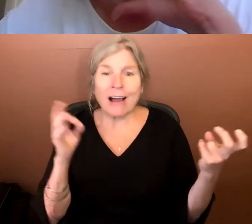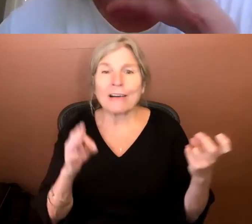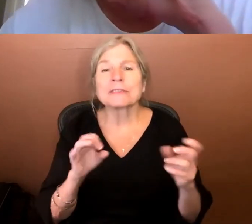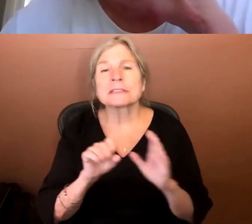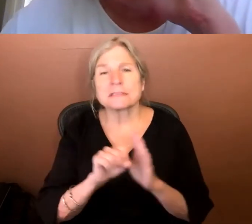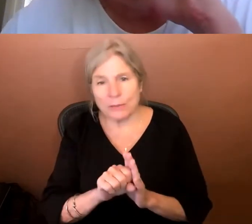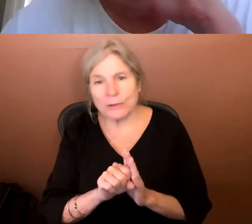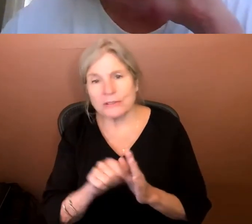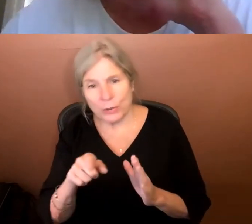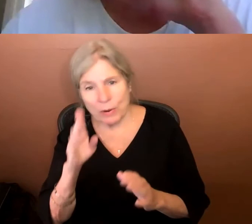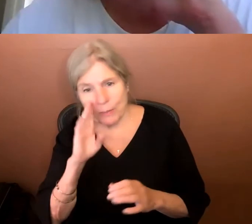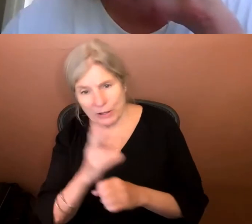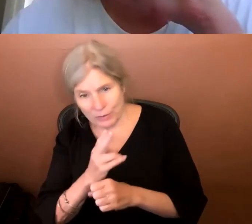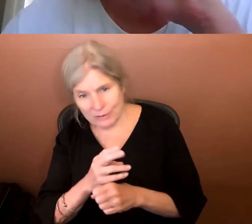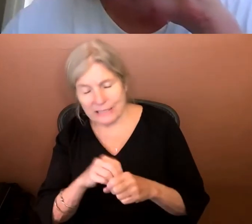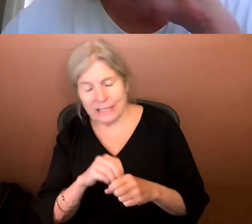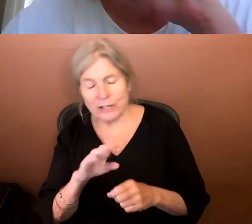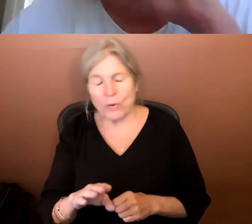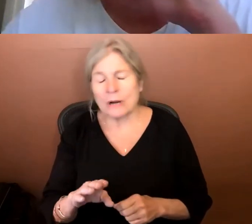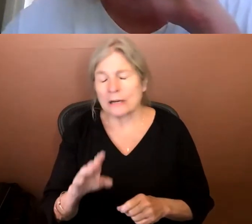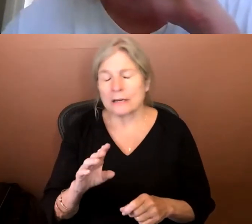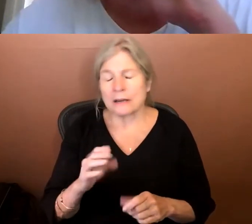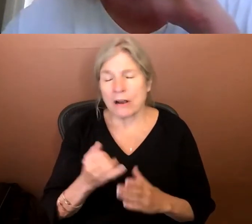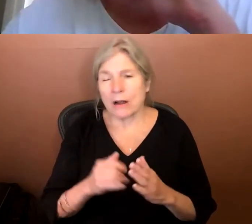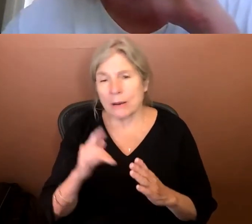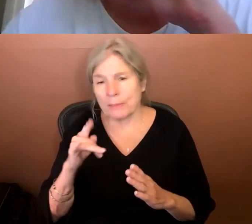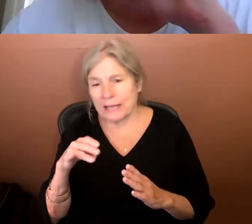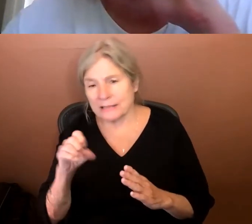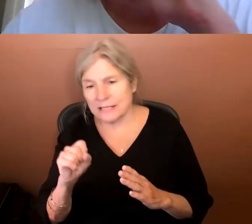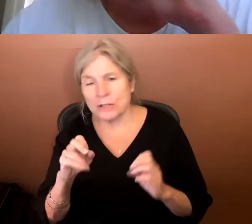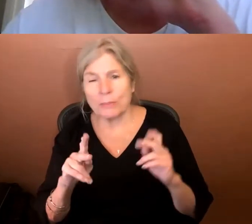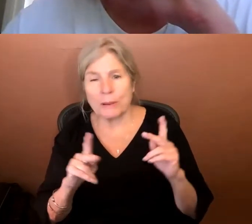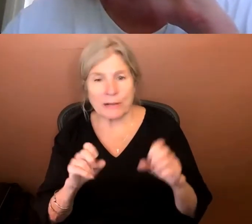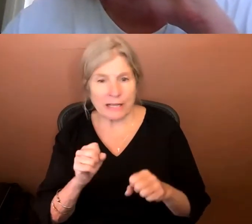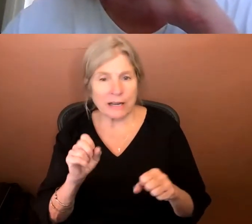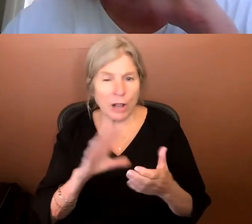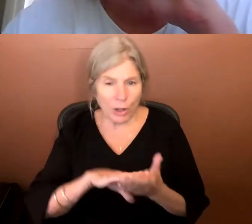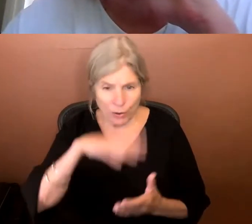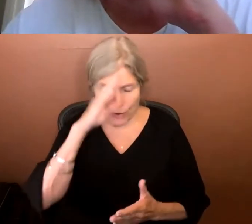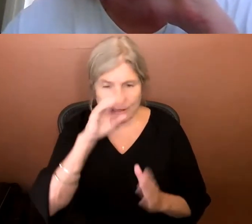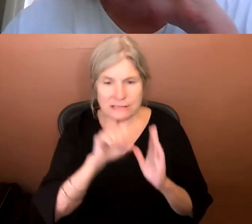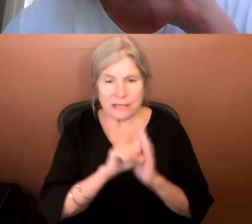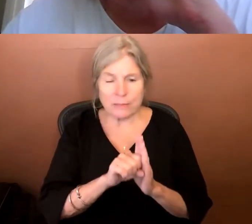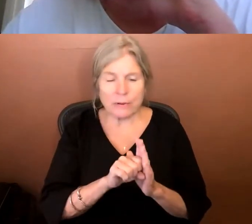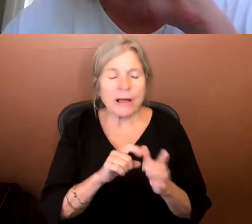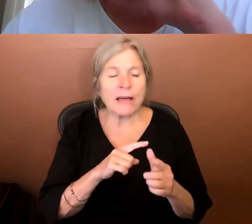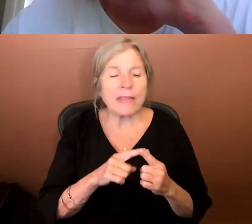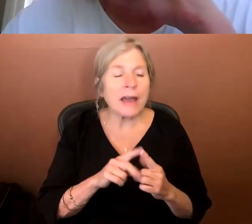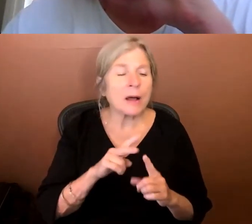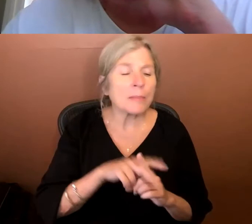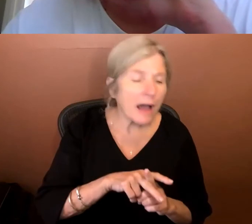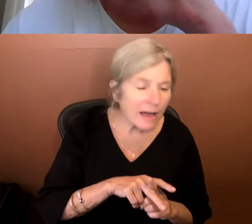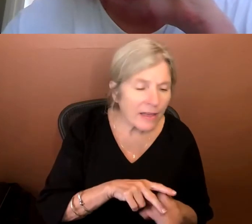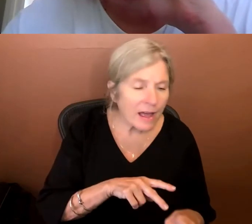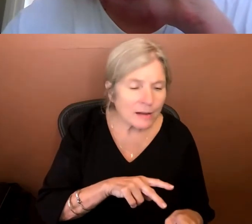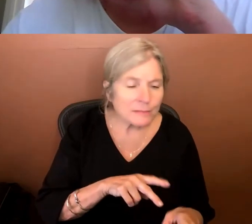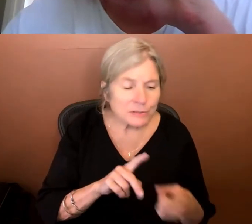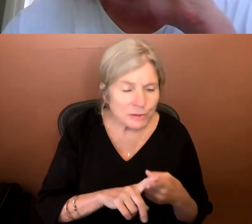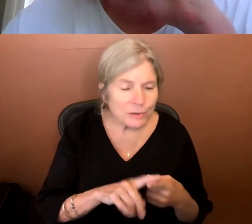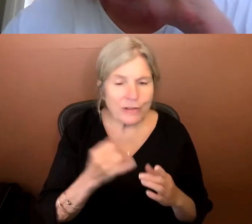going to use in your pieces so people can learn those symbols and apply them in the context of those art pieces is very